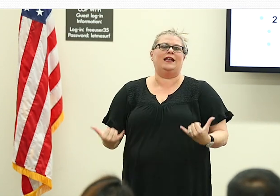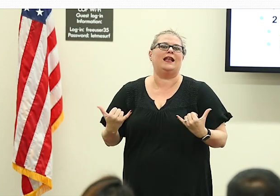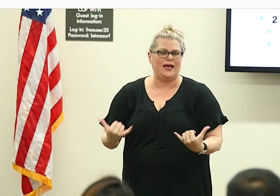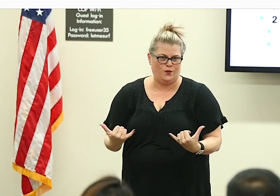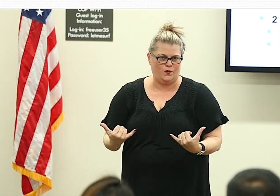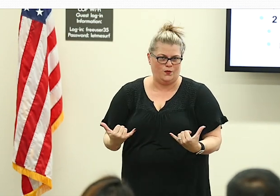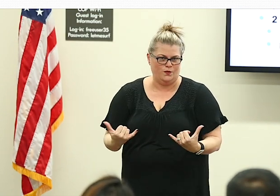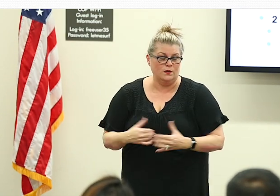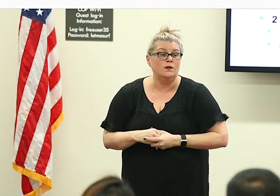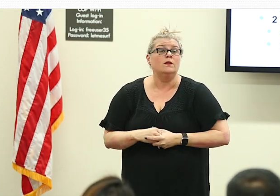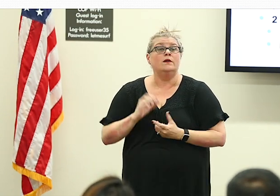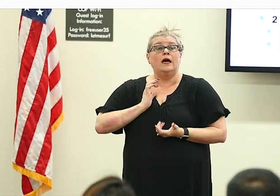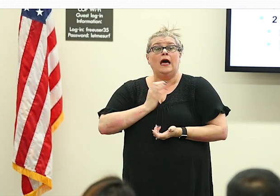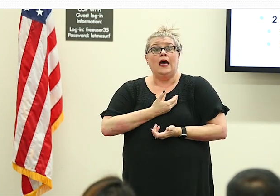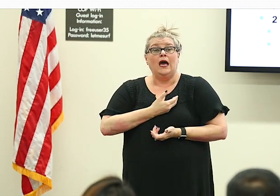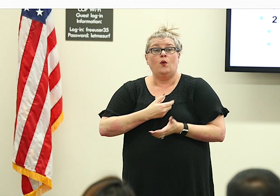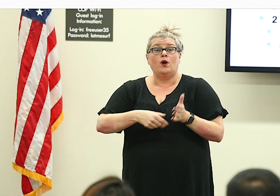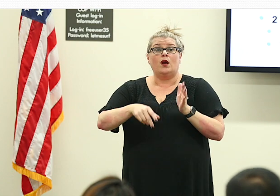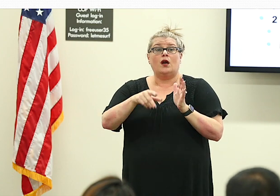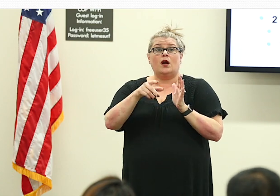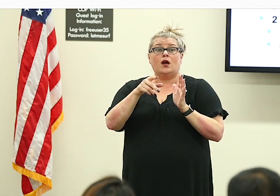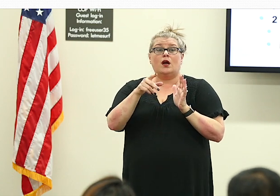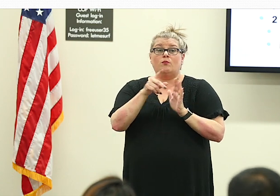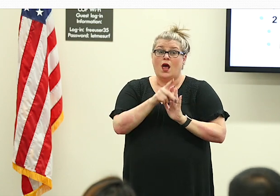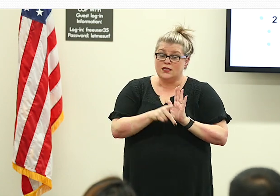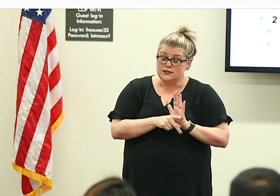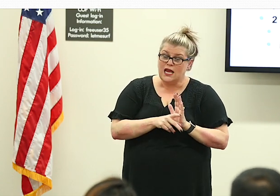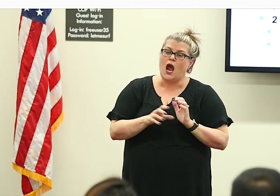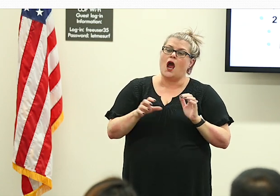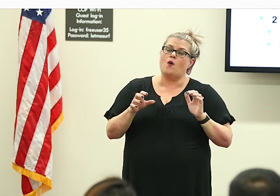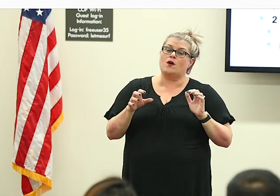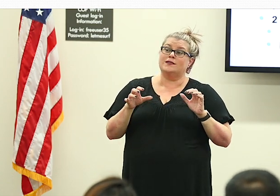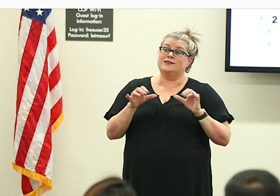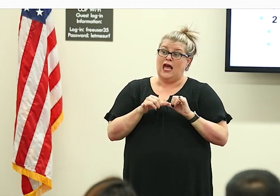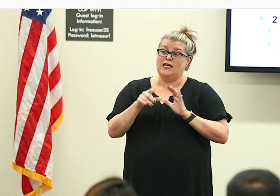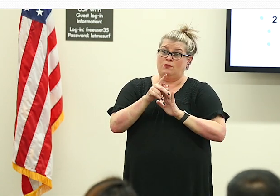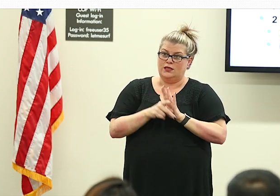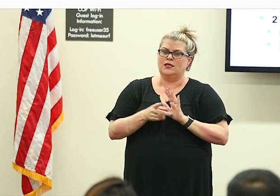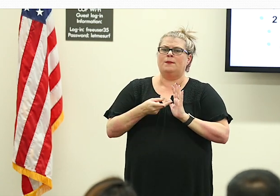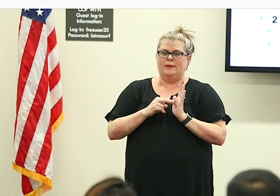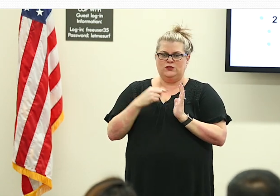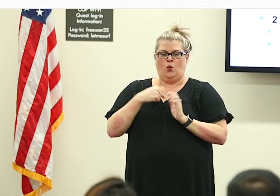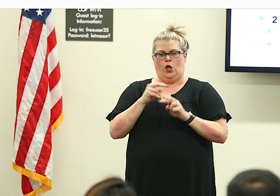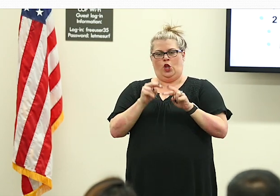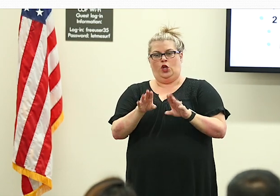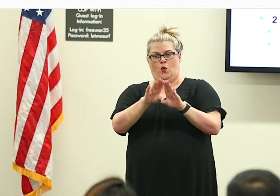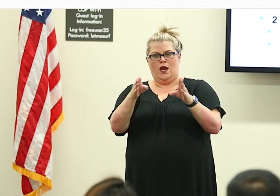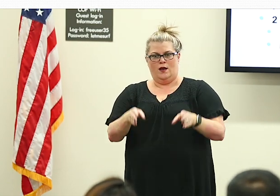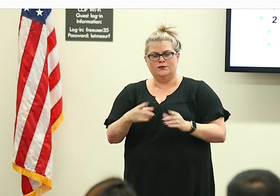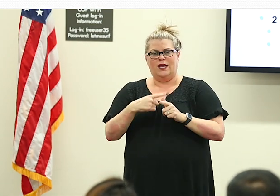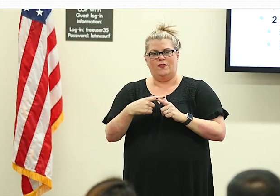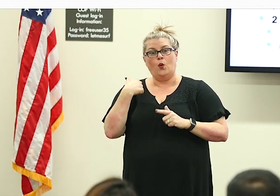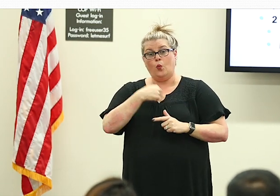Our occupancy size policy... So we look at your household and we determine whether you qualify